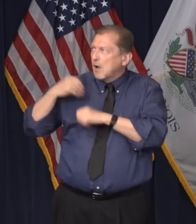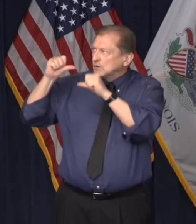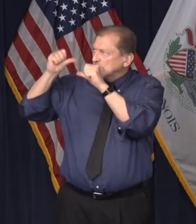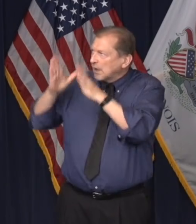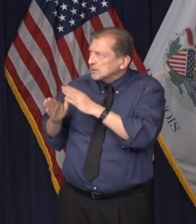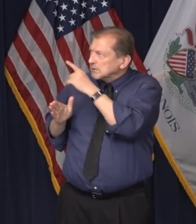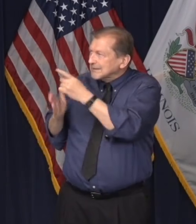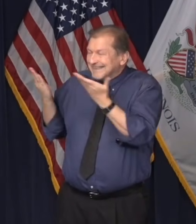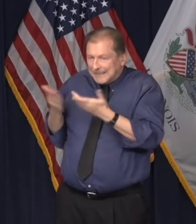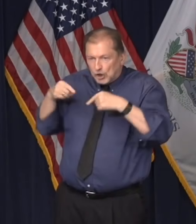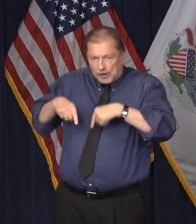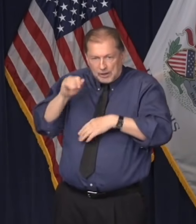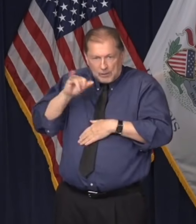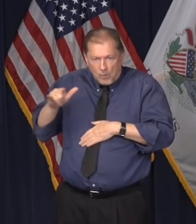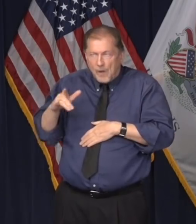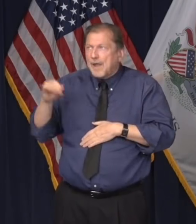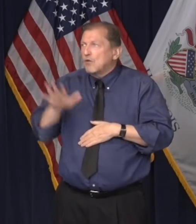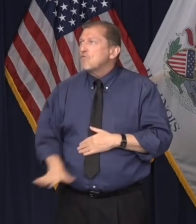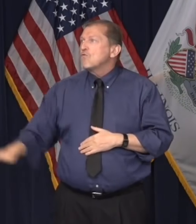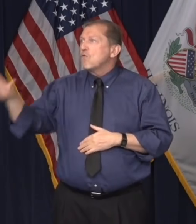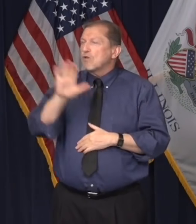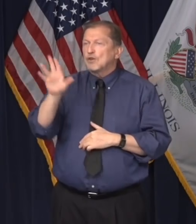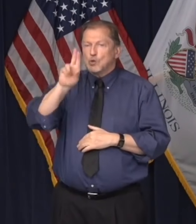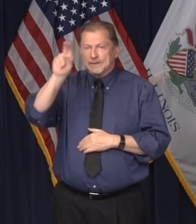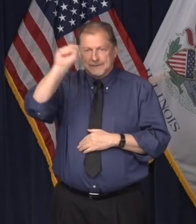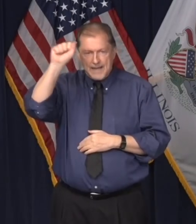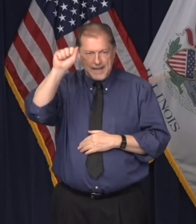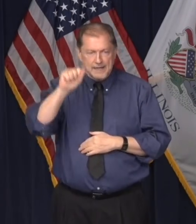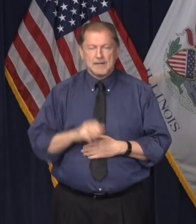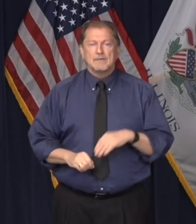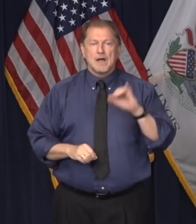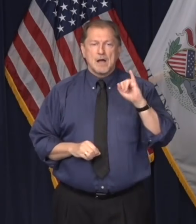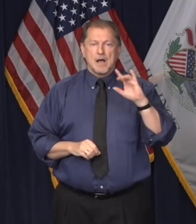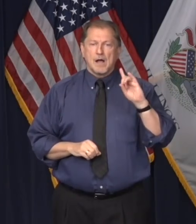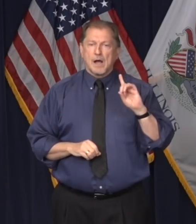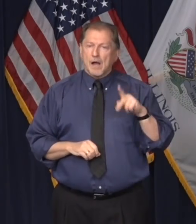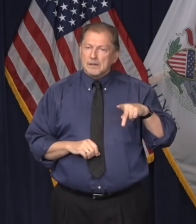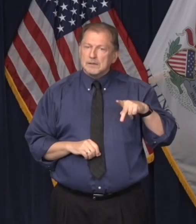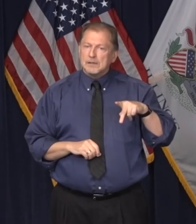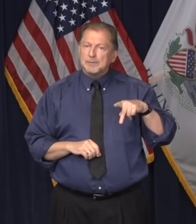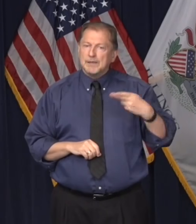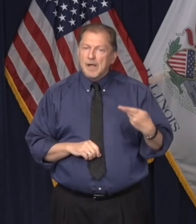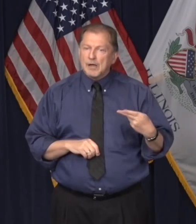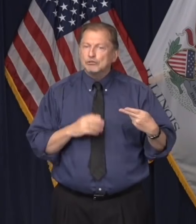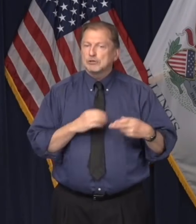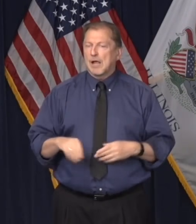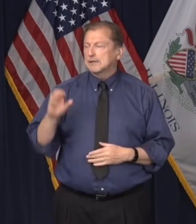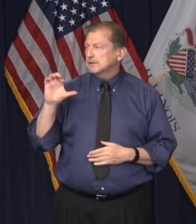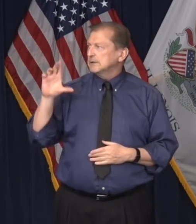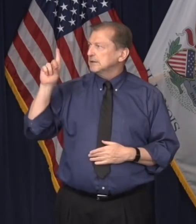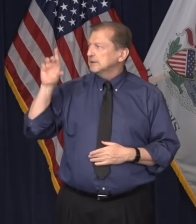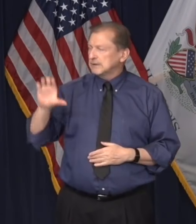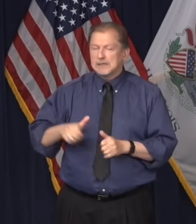FOLLOW THE ADVICE OF OUR SCIENTISTS HERE IN ILLINOIS AND ACROSS THE NATION OF IDPH AND